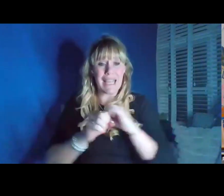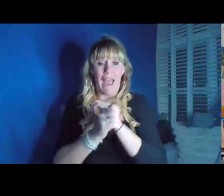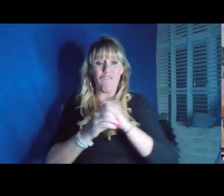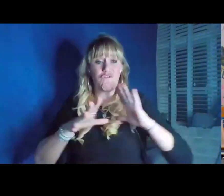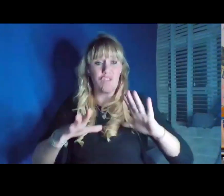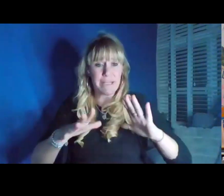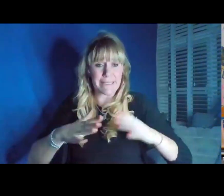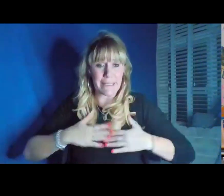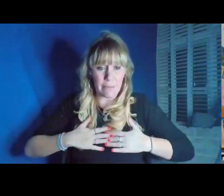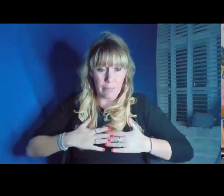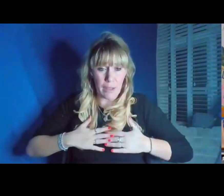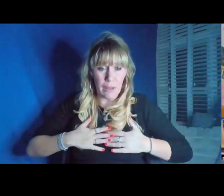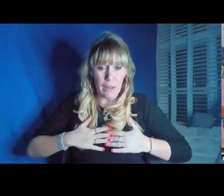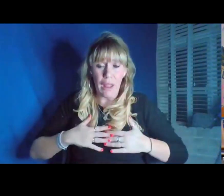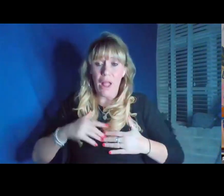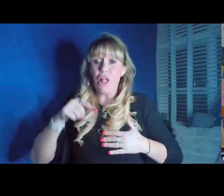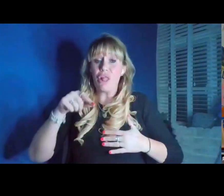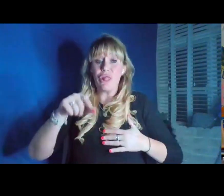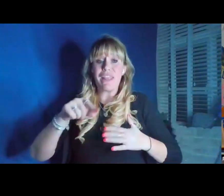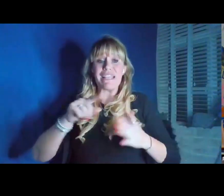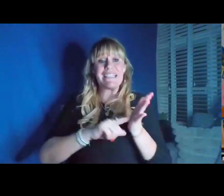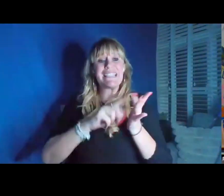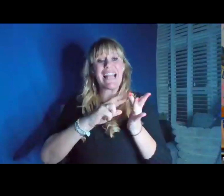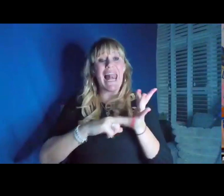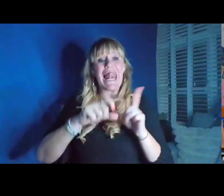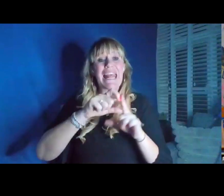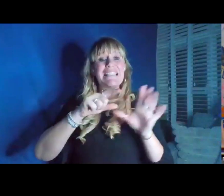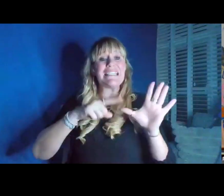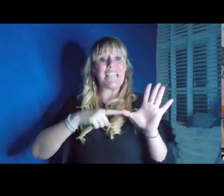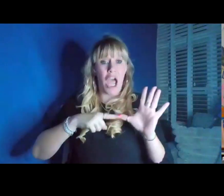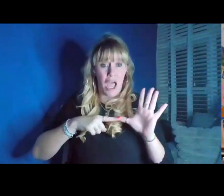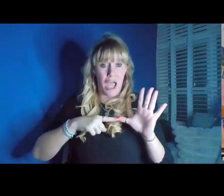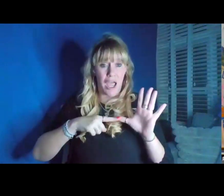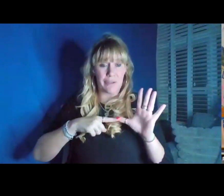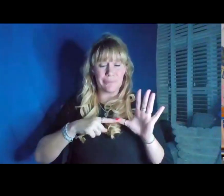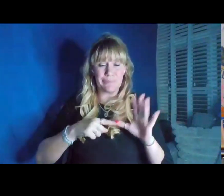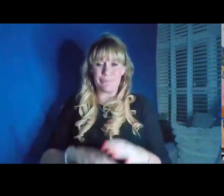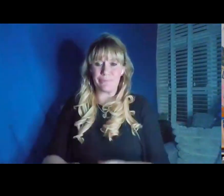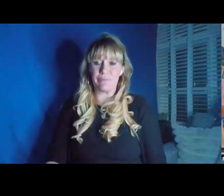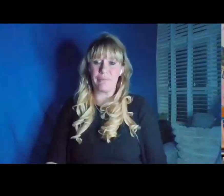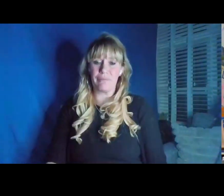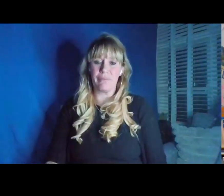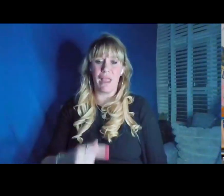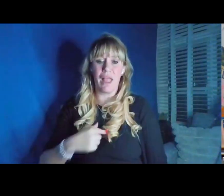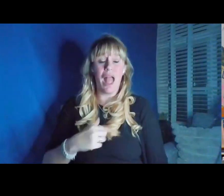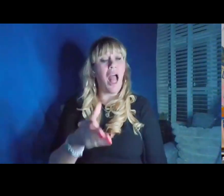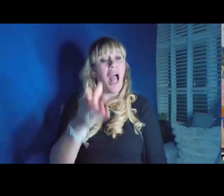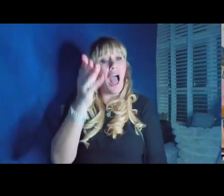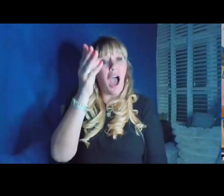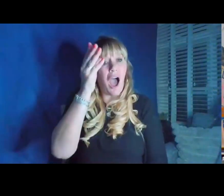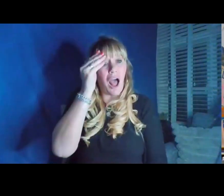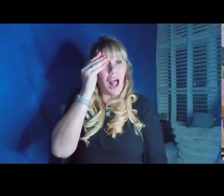This is Linda. I learned the truth behind the screen onward,